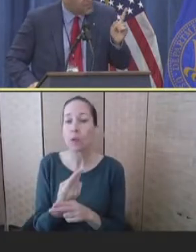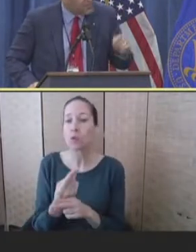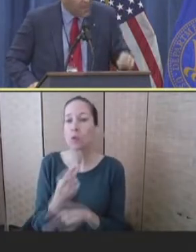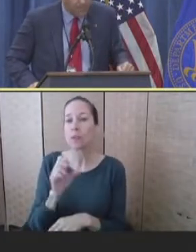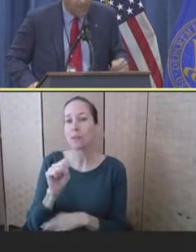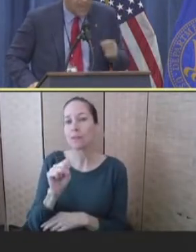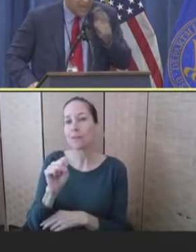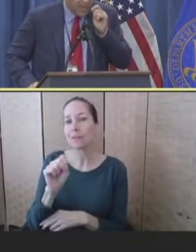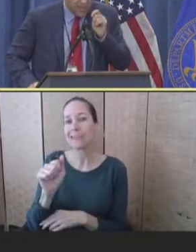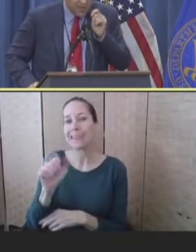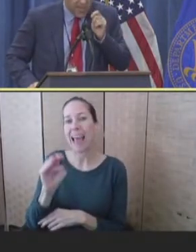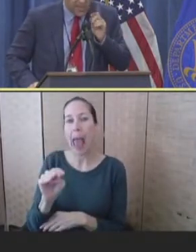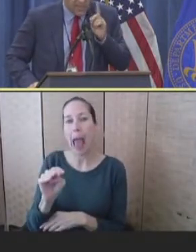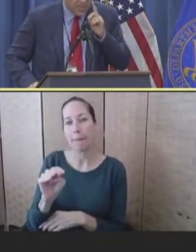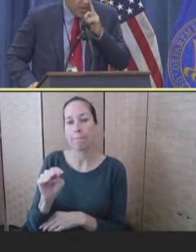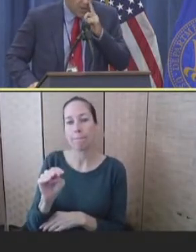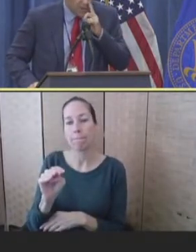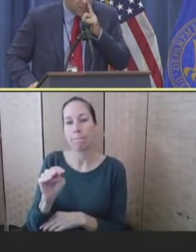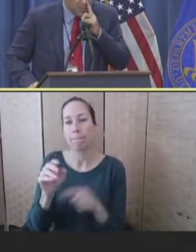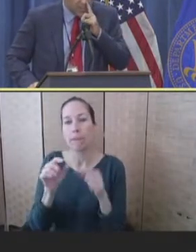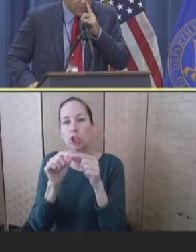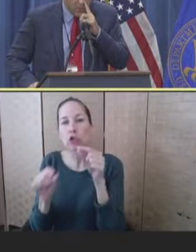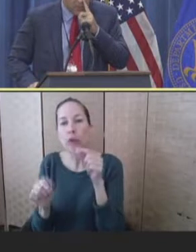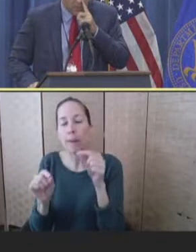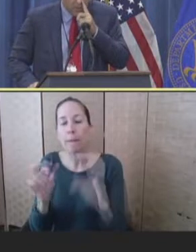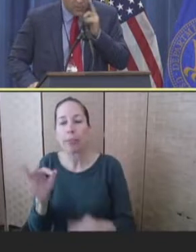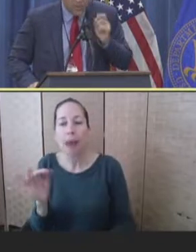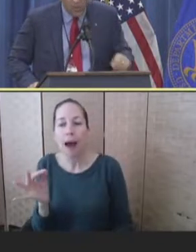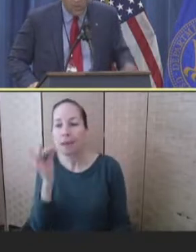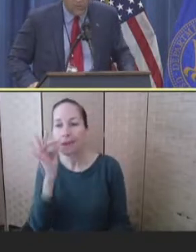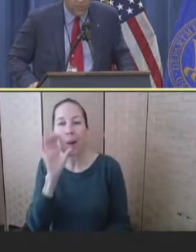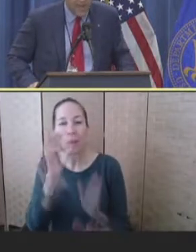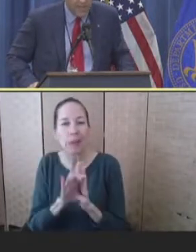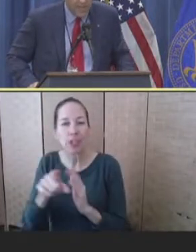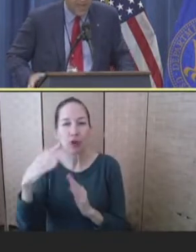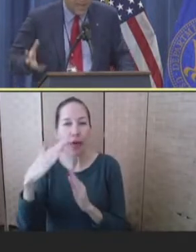top, that are placed in the nose. The patient holds their nose closed for about a minute.